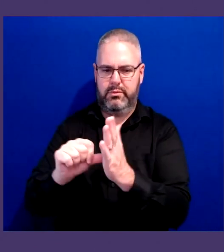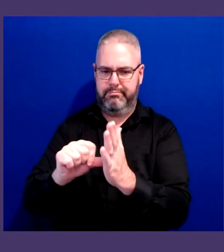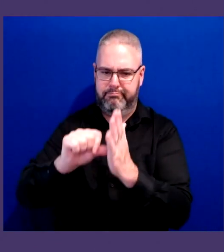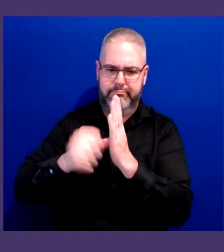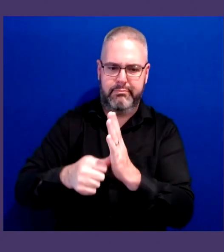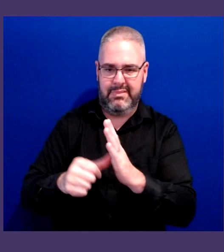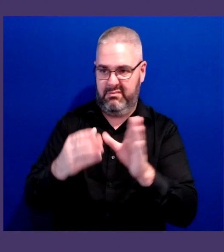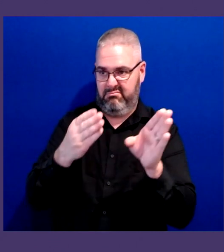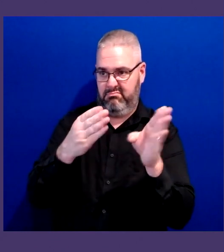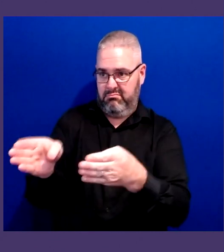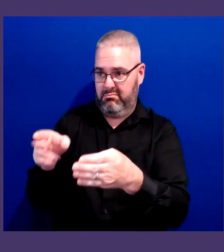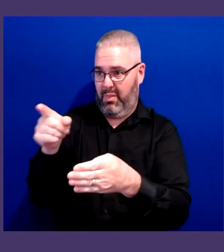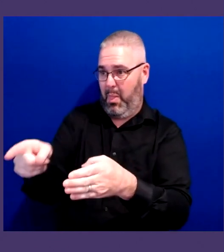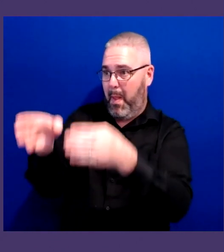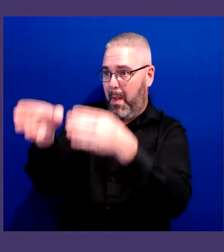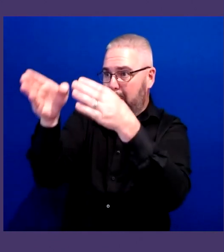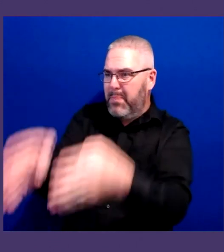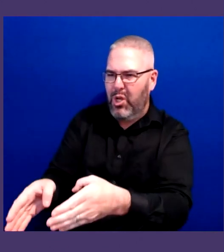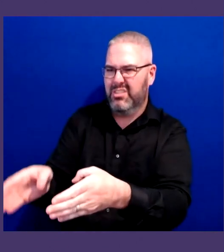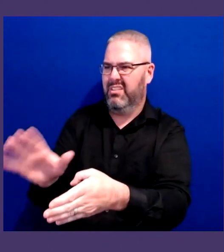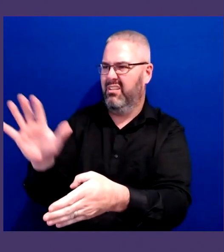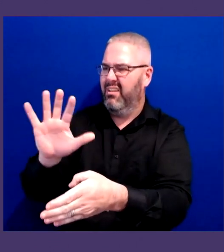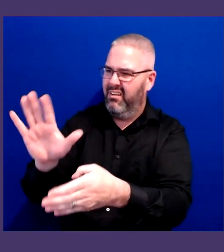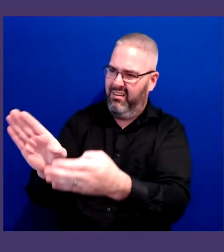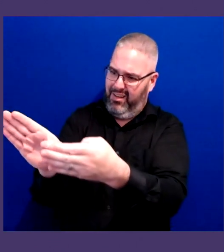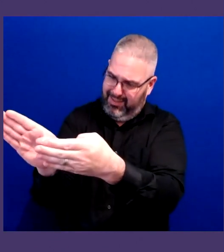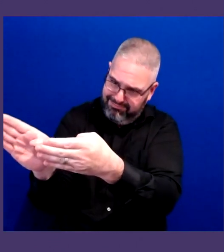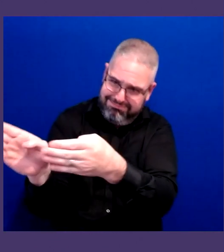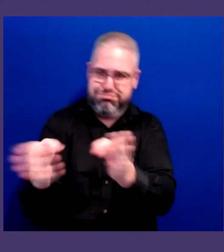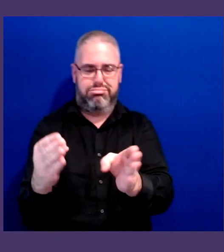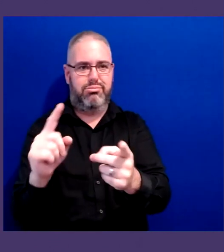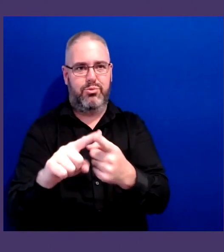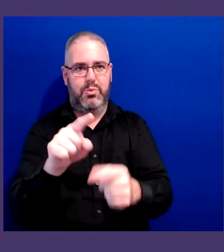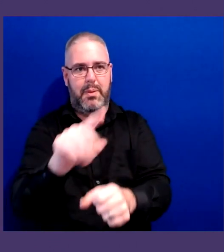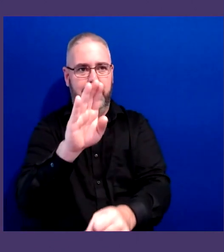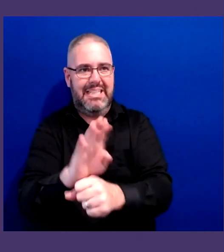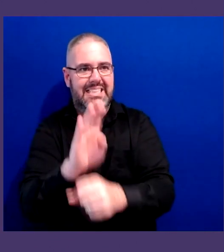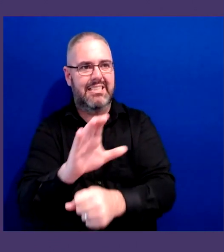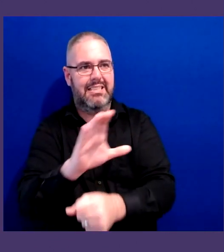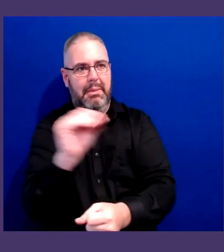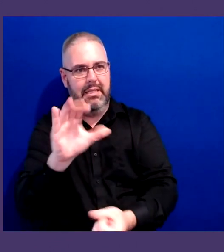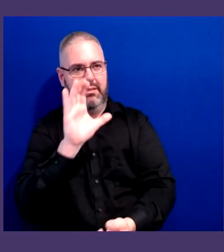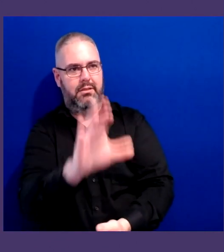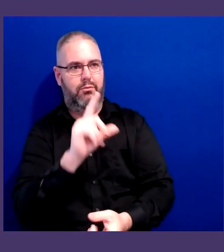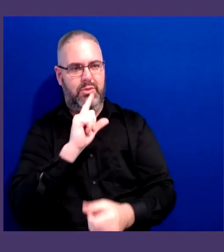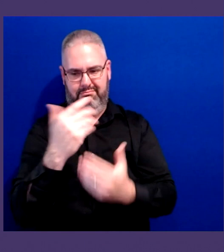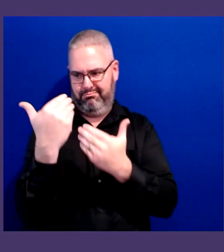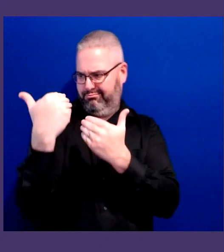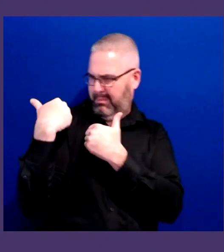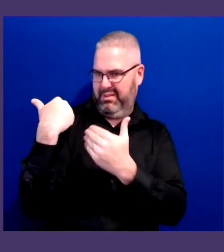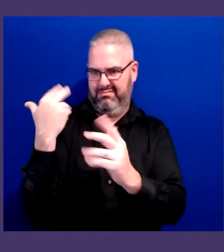That there's a tipping point that's externalizing and creating accountability around inclusion for the first time.